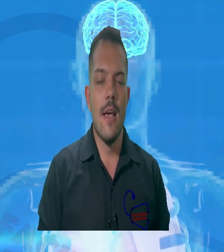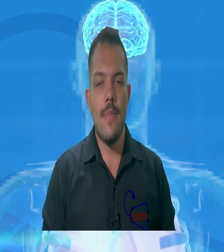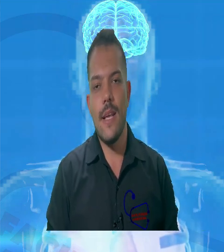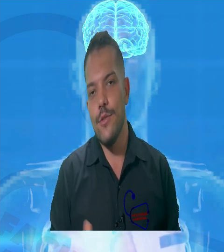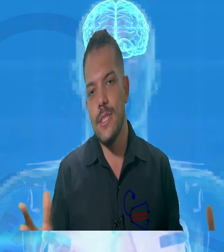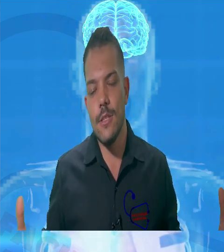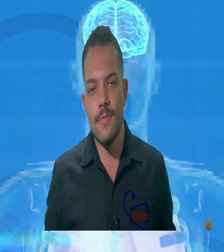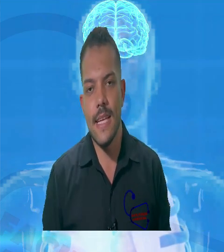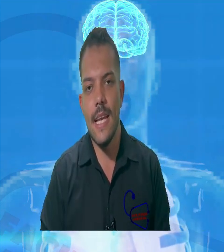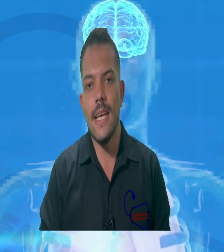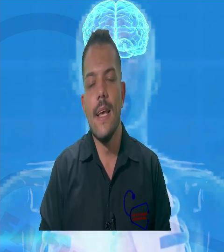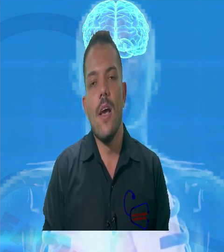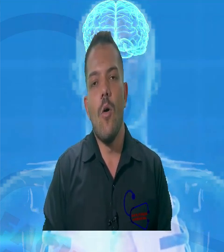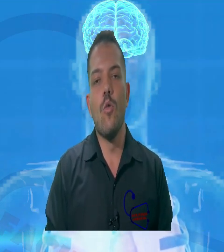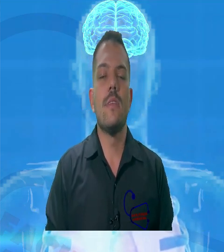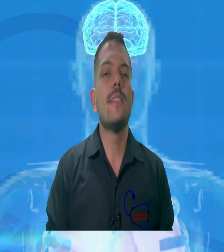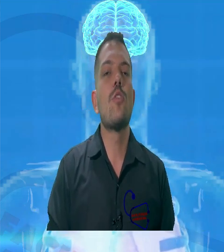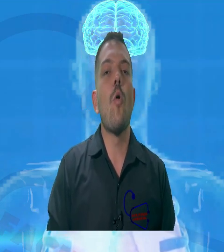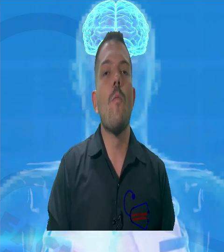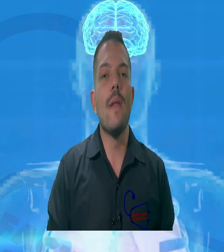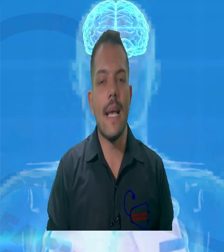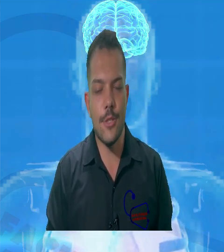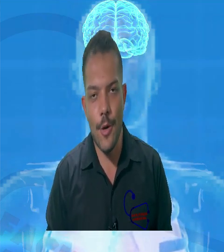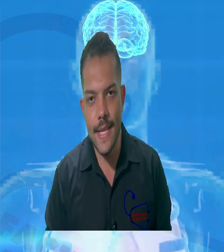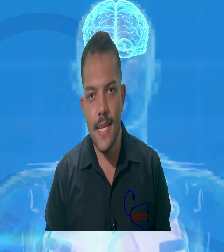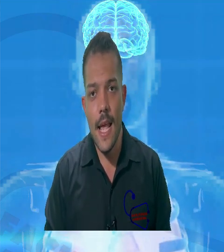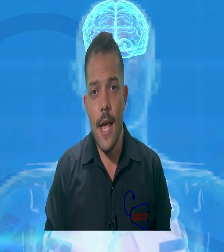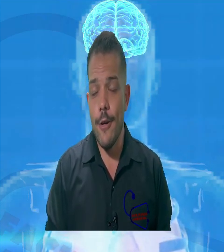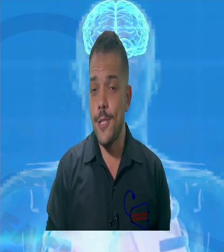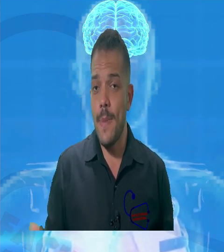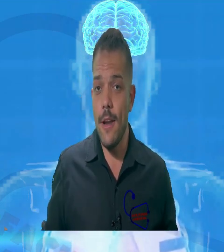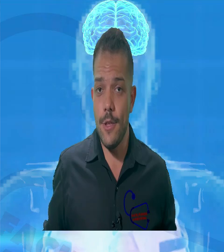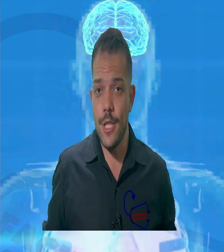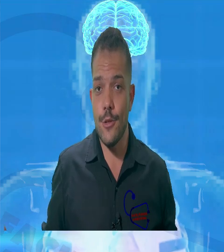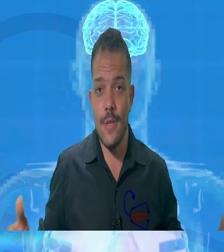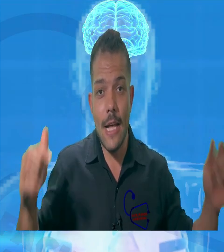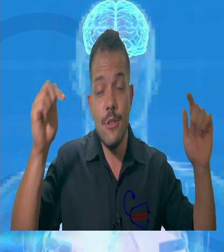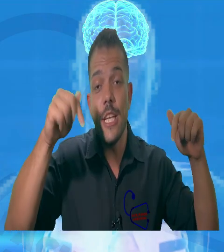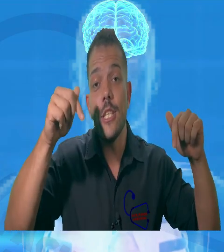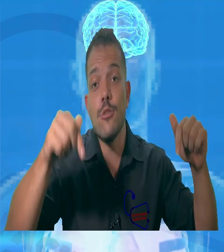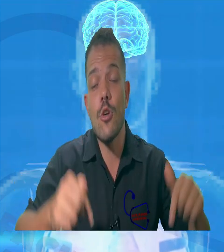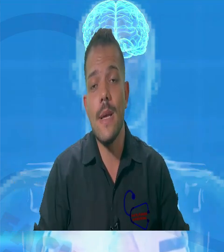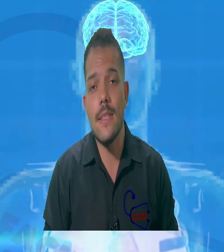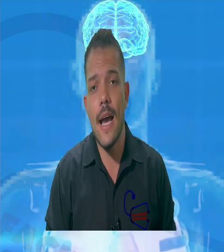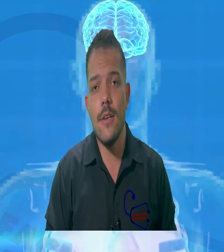so that you don't have other complications there I hope I helped you leave it in the comments if